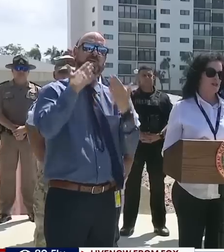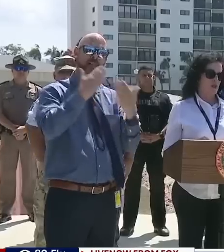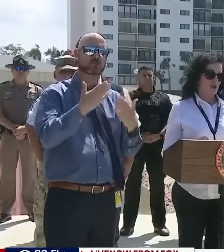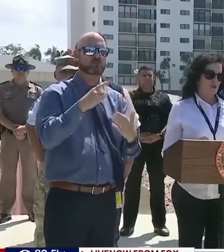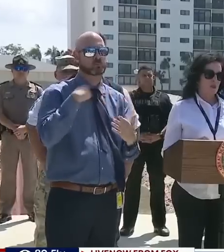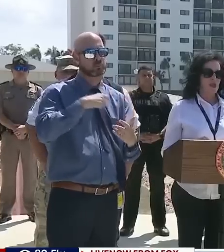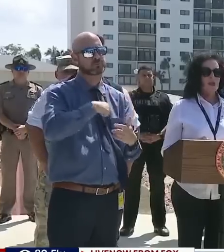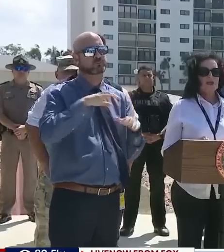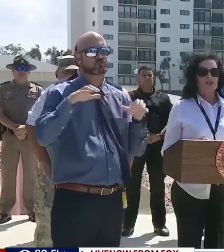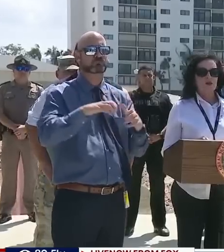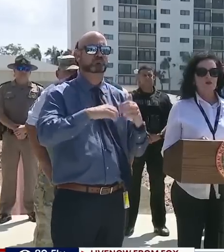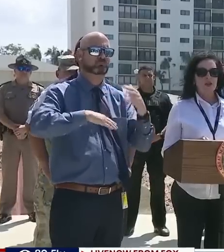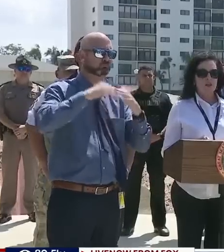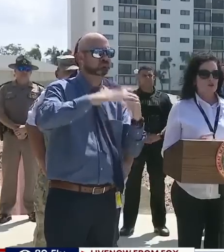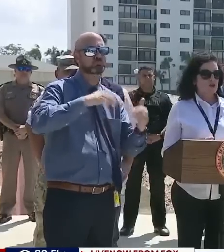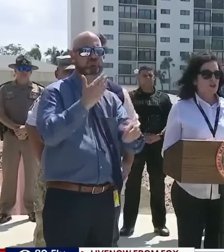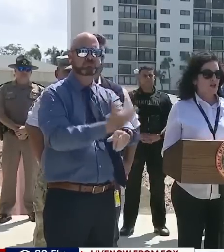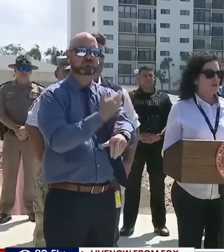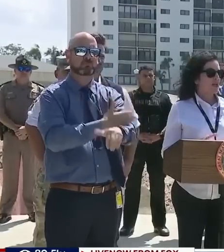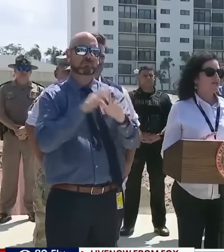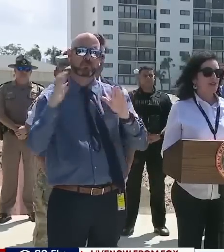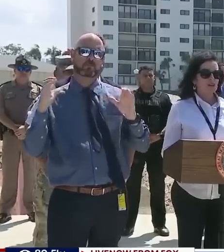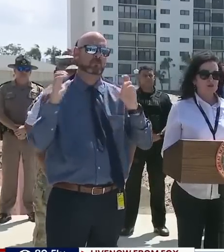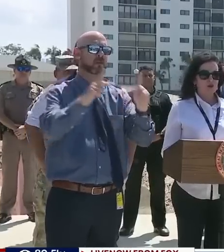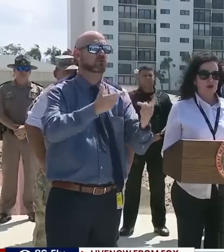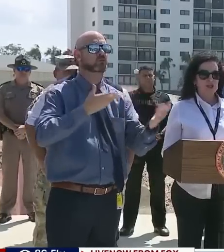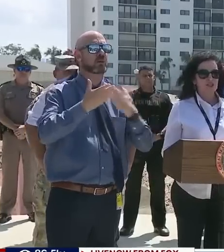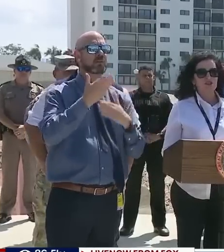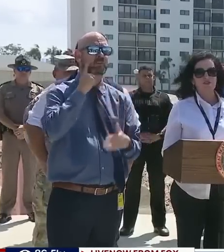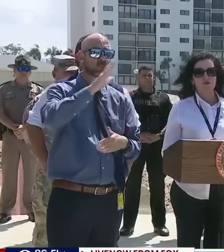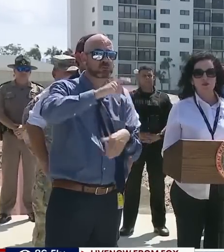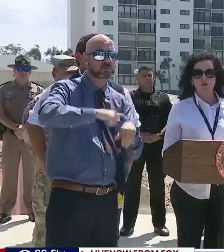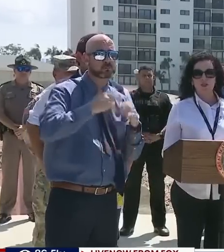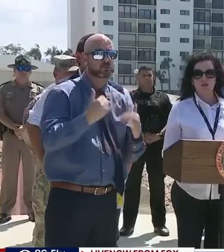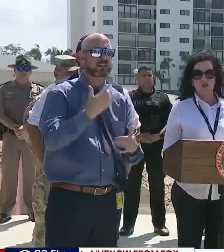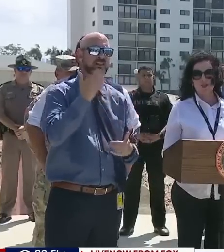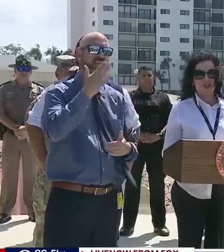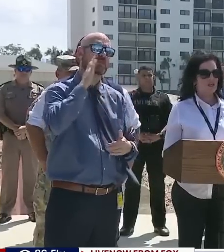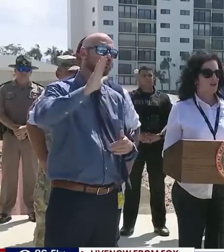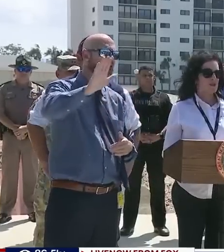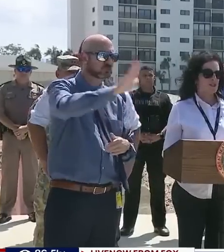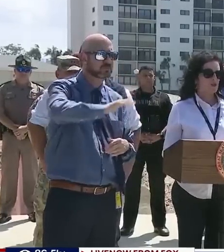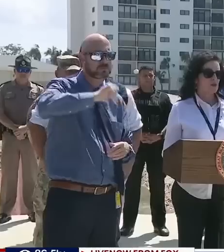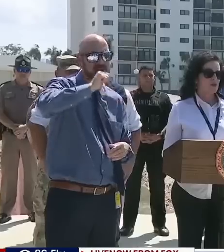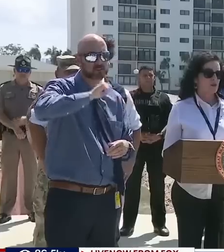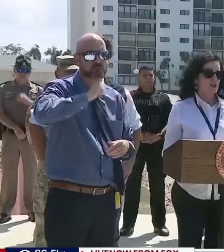working. 24 hours a day to restore service, but in many places we will have to rebuild Service as well. So